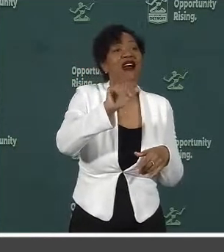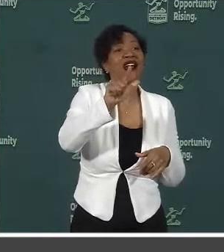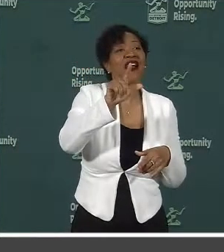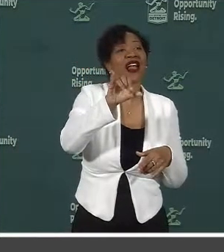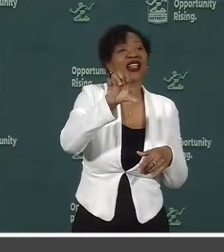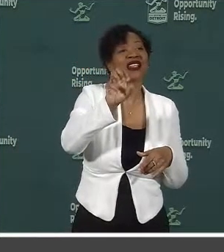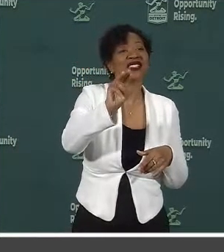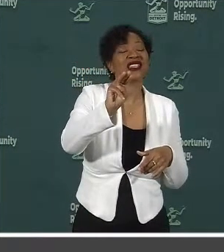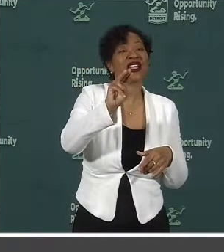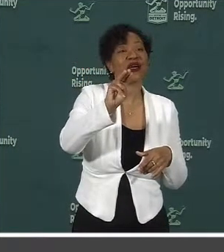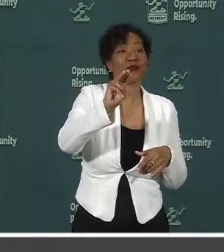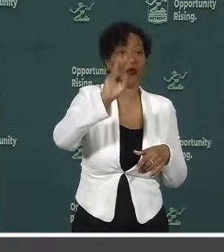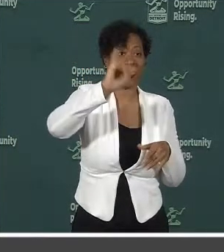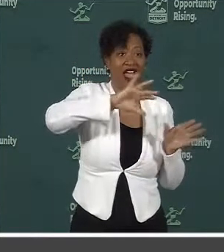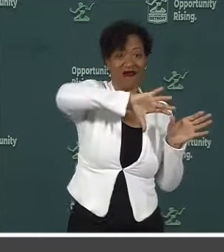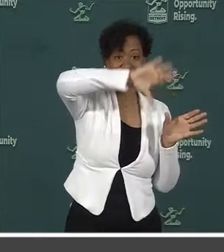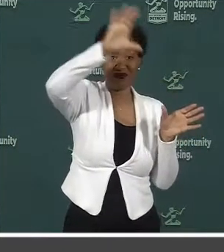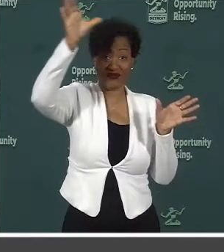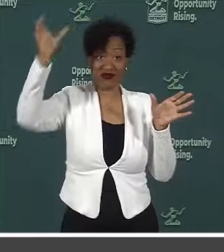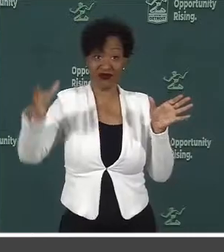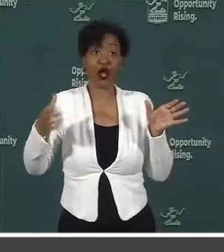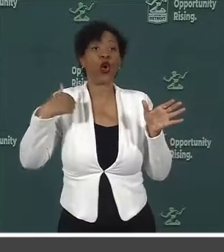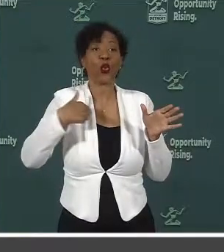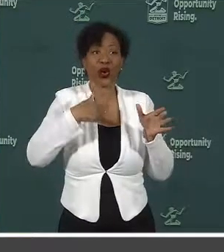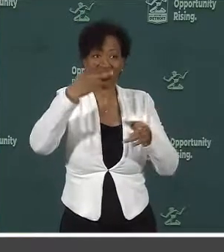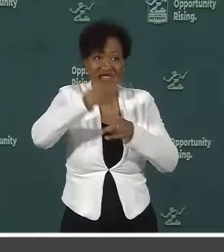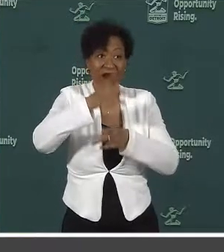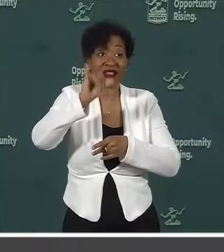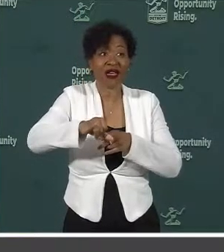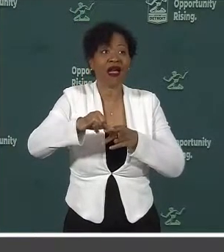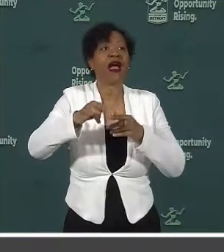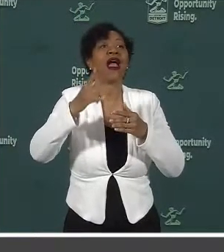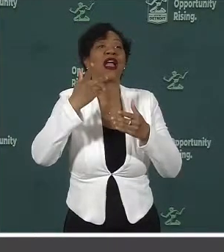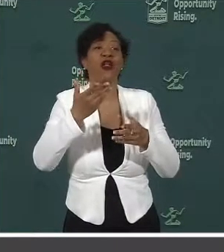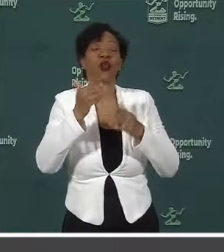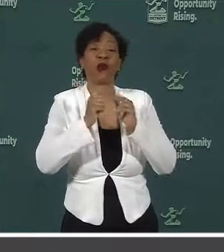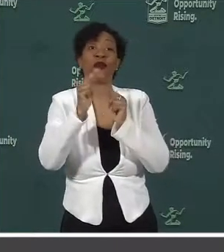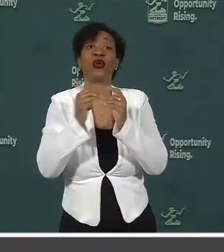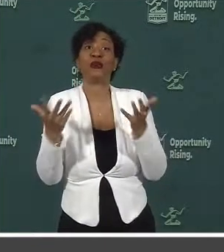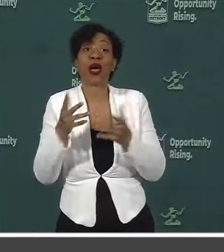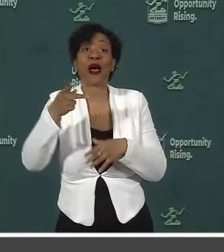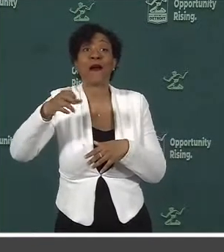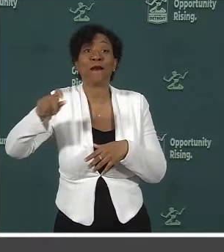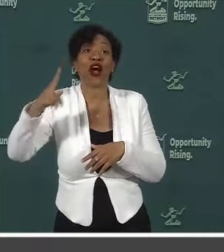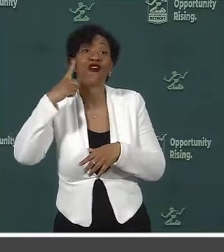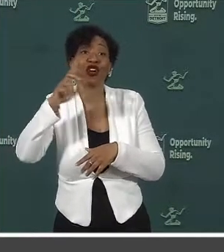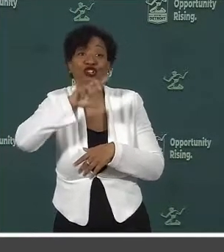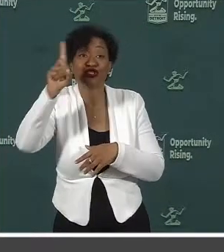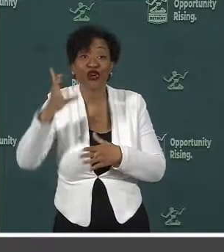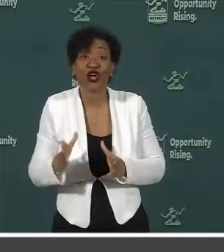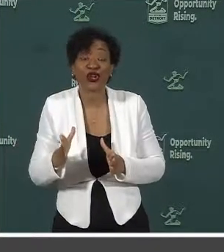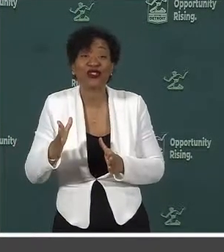OLD COLISEUM AND WE'RE BUILDING A NEW PARK FOR DETROITERS ON THE SITE AND SO YOU CAN SEE WHAT IT'S GOING TO LOOK LIKE